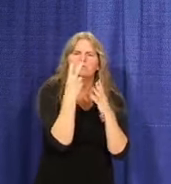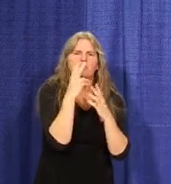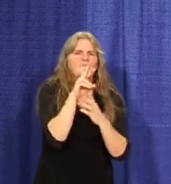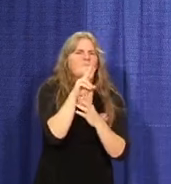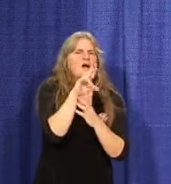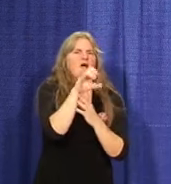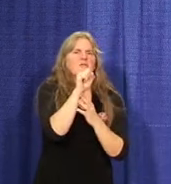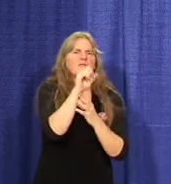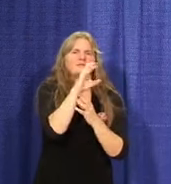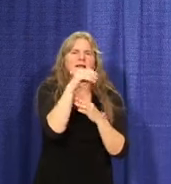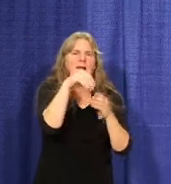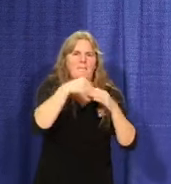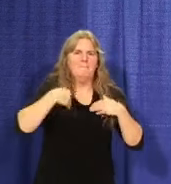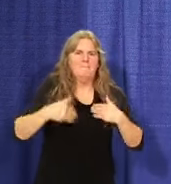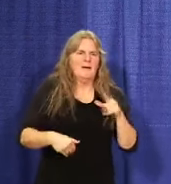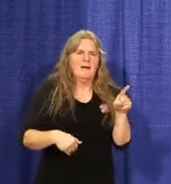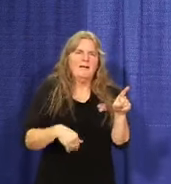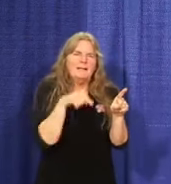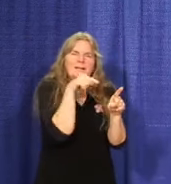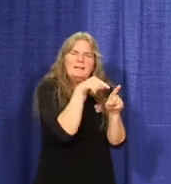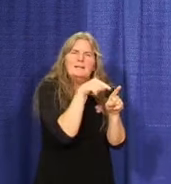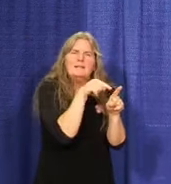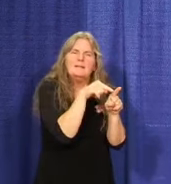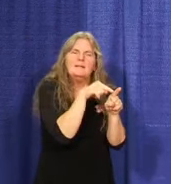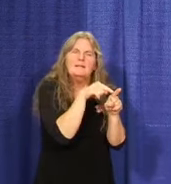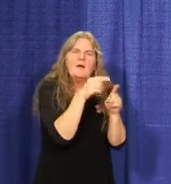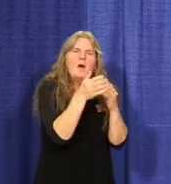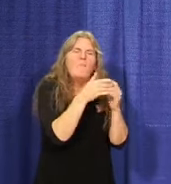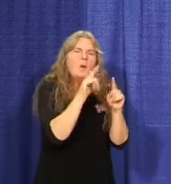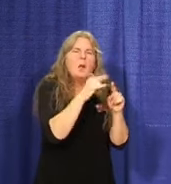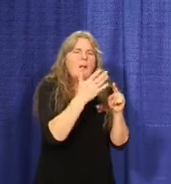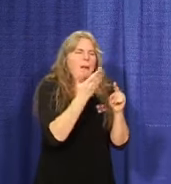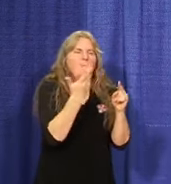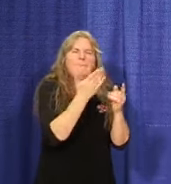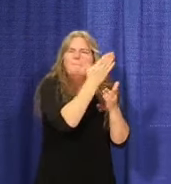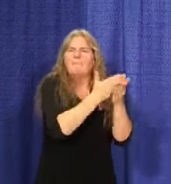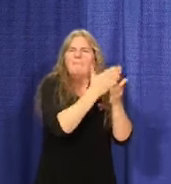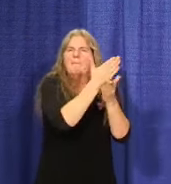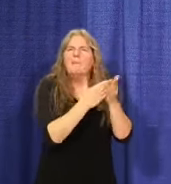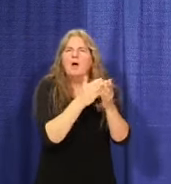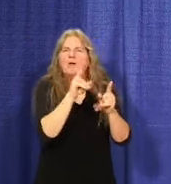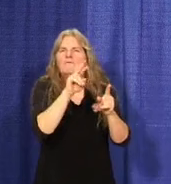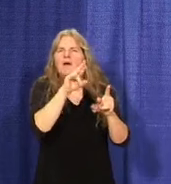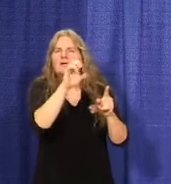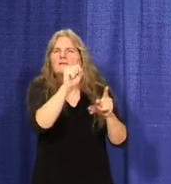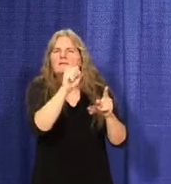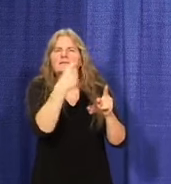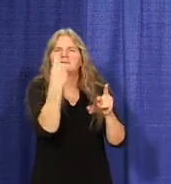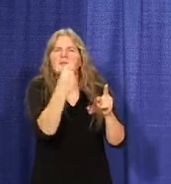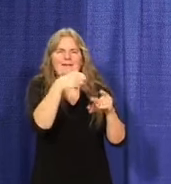It becomes similar to other bits of viral material. So there is a potential for